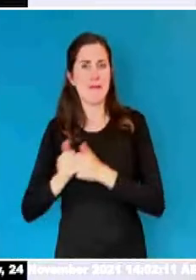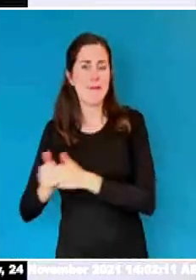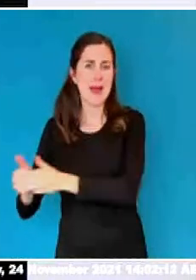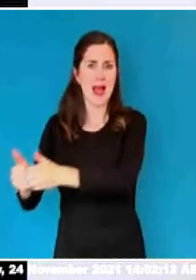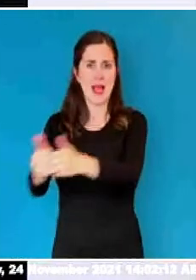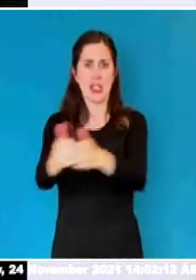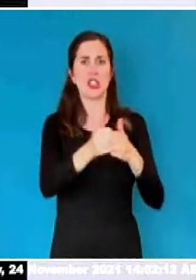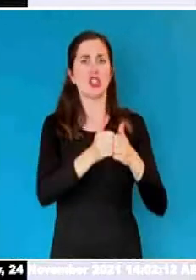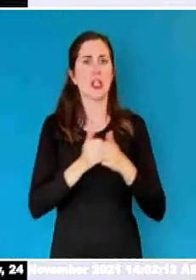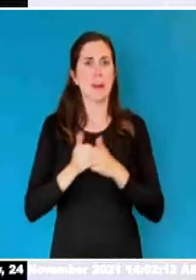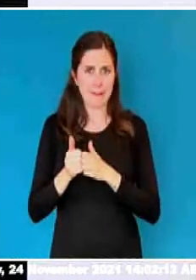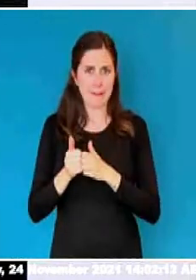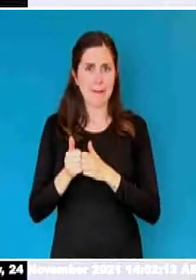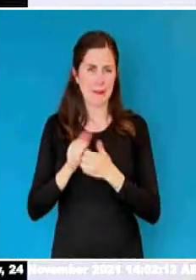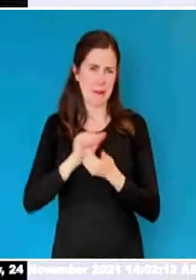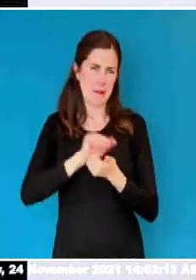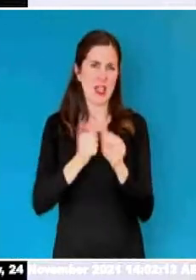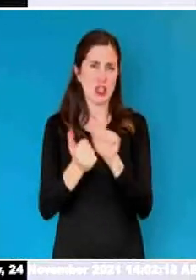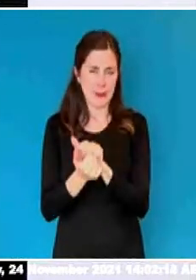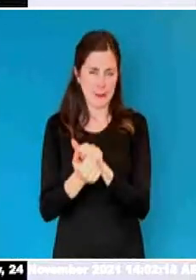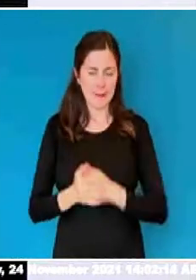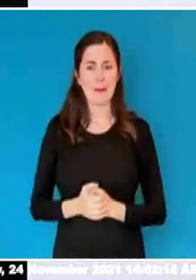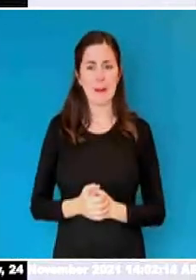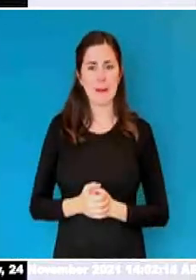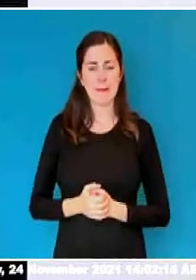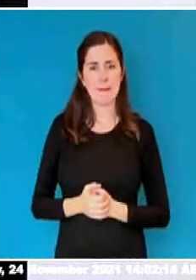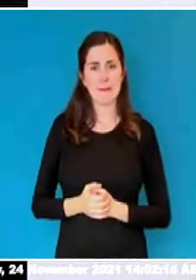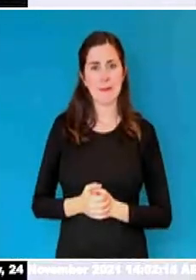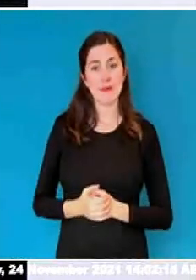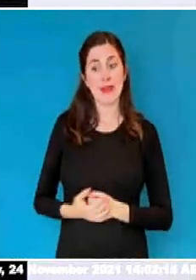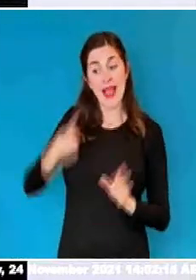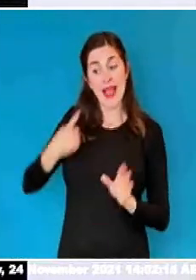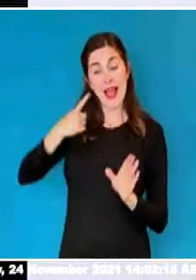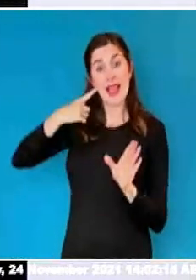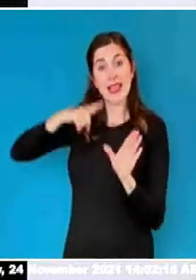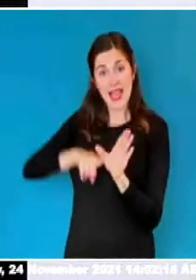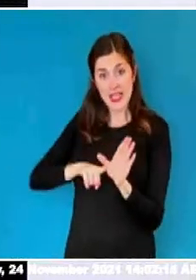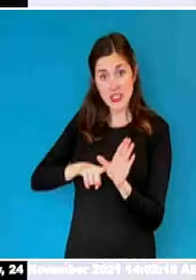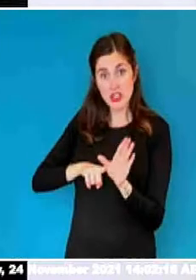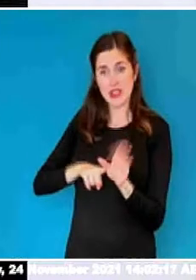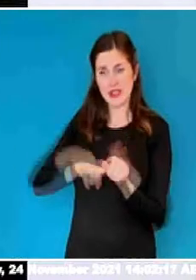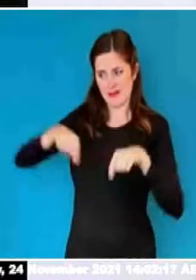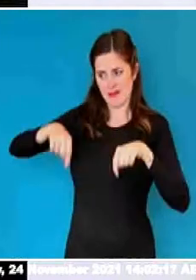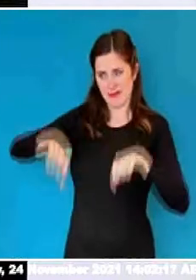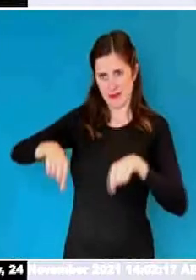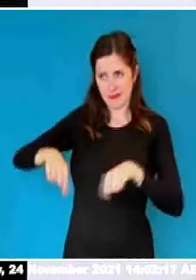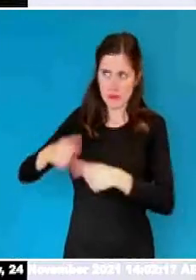The Royal Commission has heard last year, and also through your evidence, about the